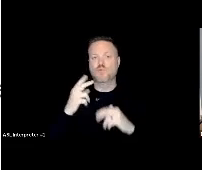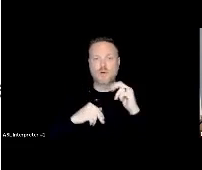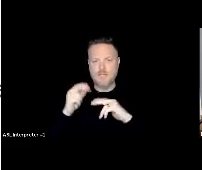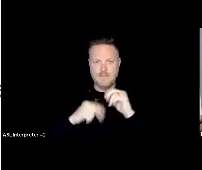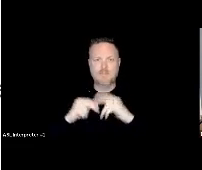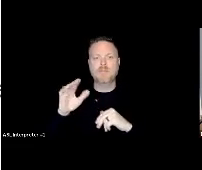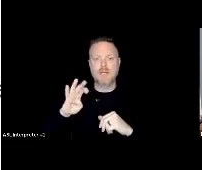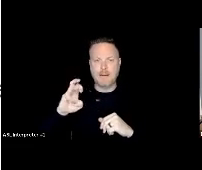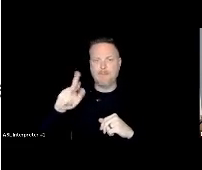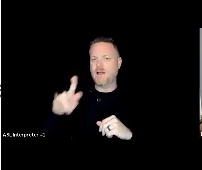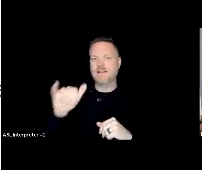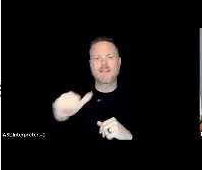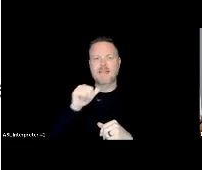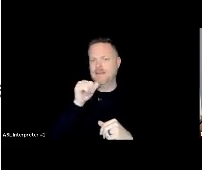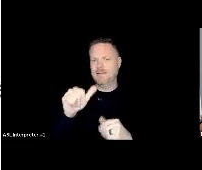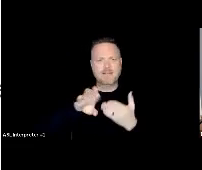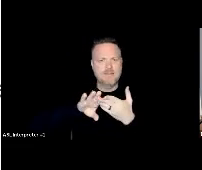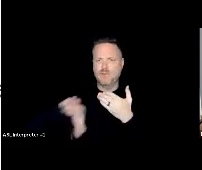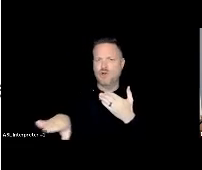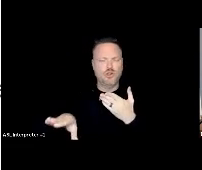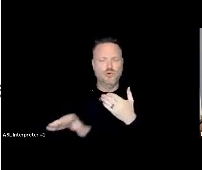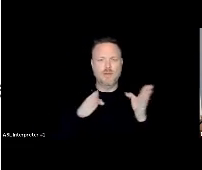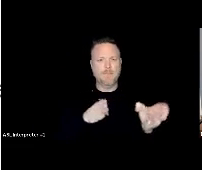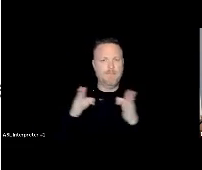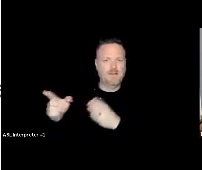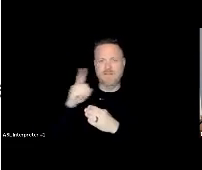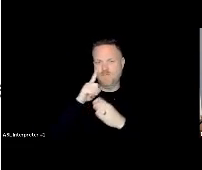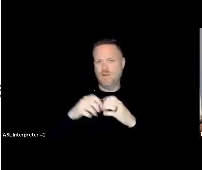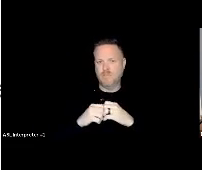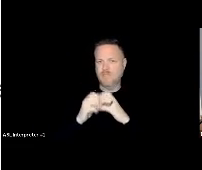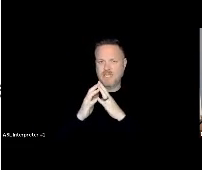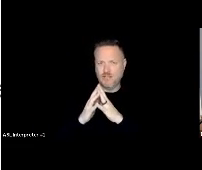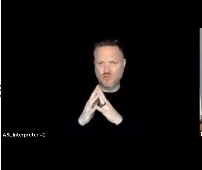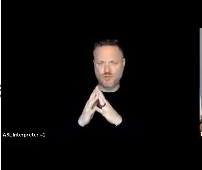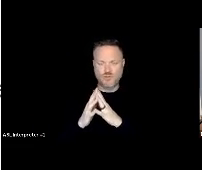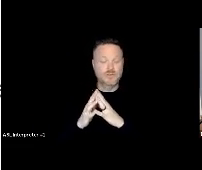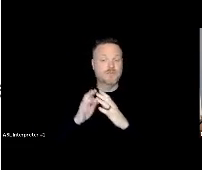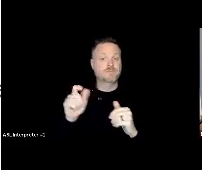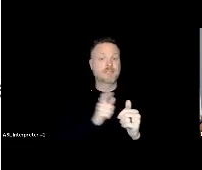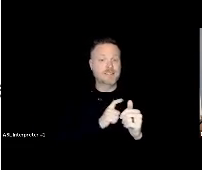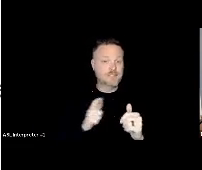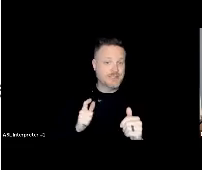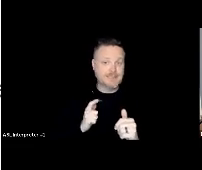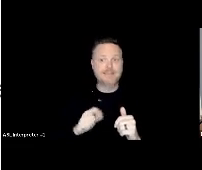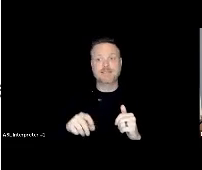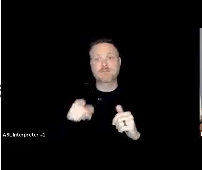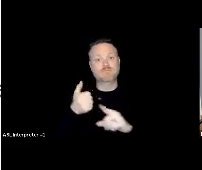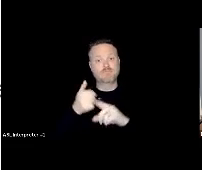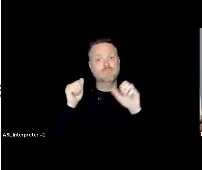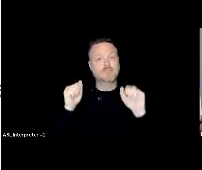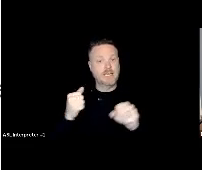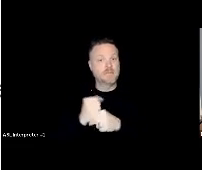It does not preclude the method of implementation. Legislation can be made better in the future